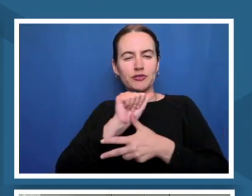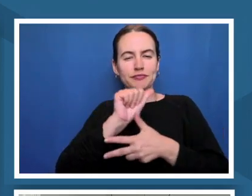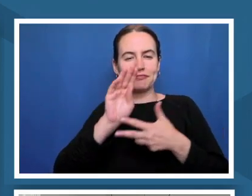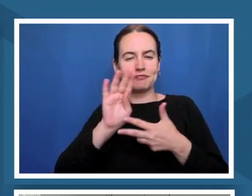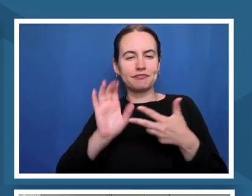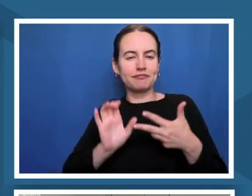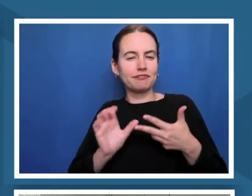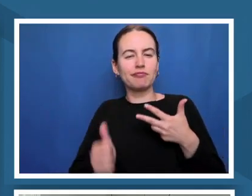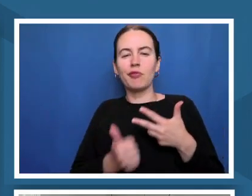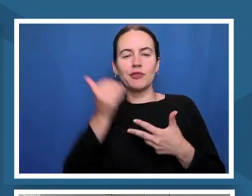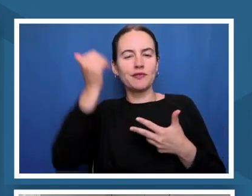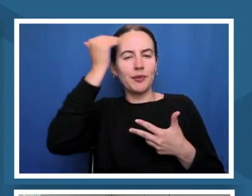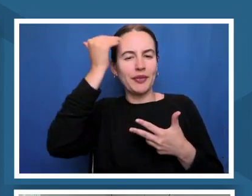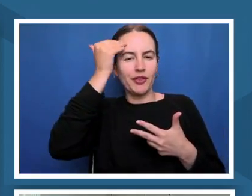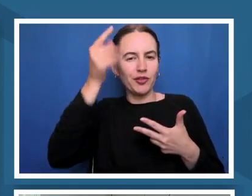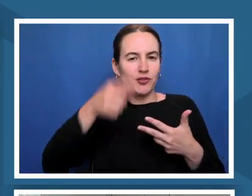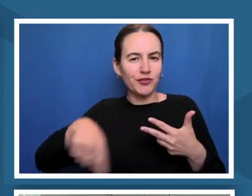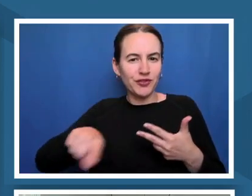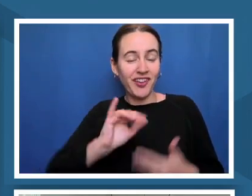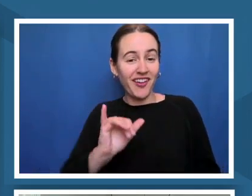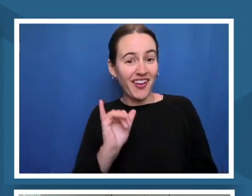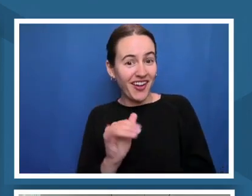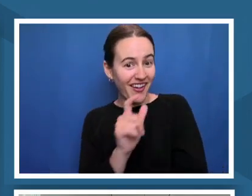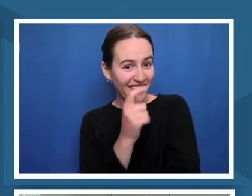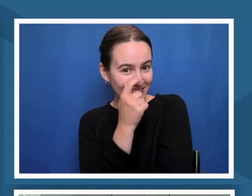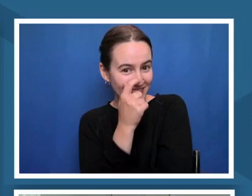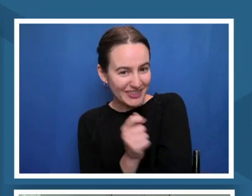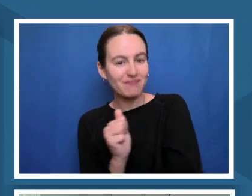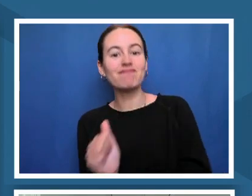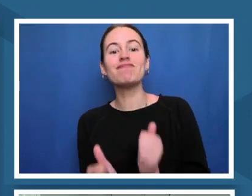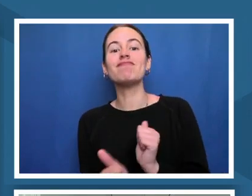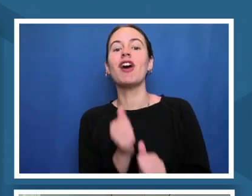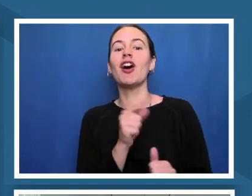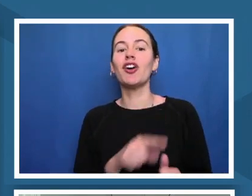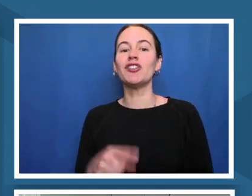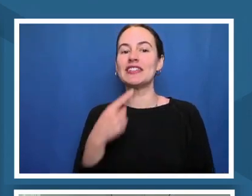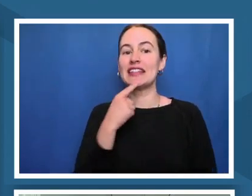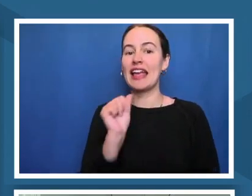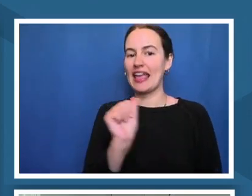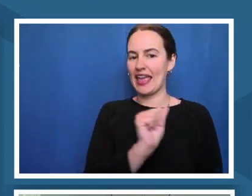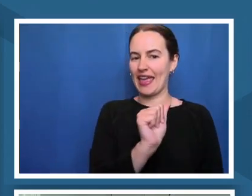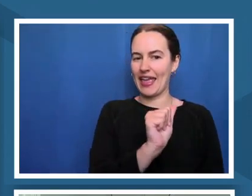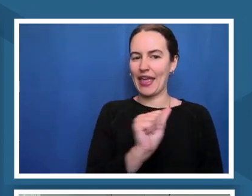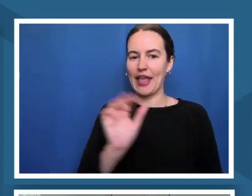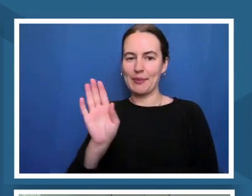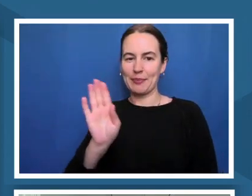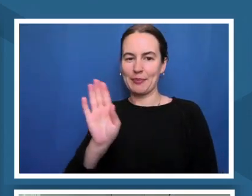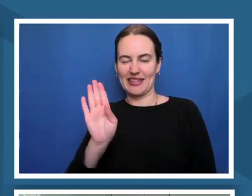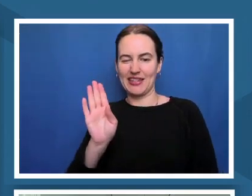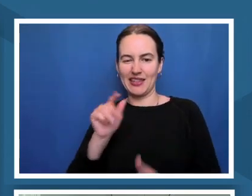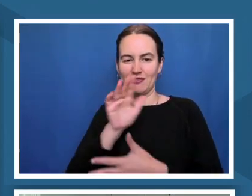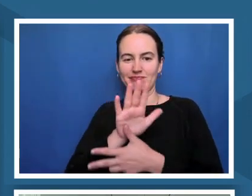oh interesting so most people are saying